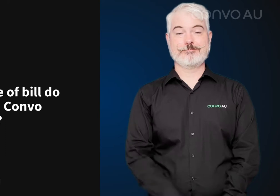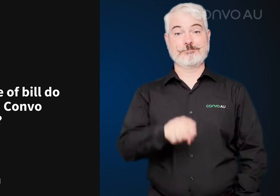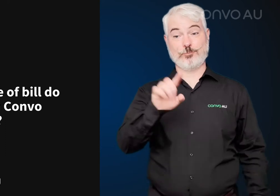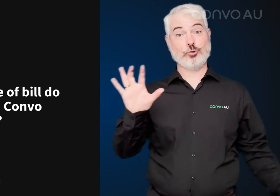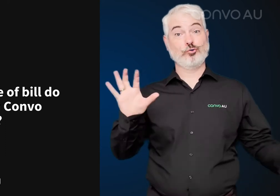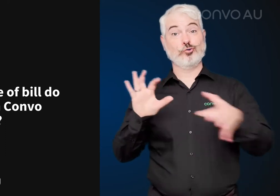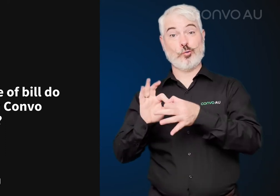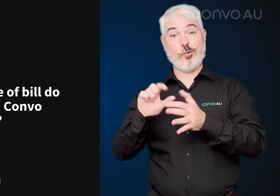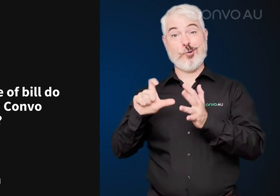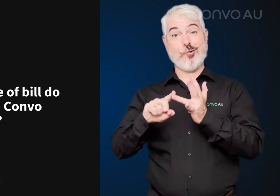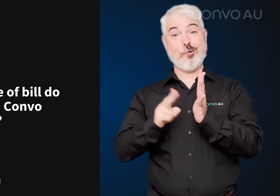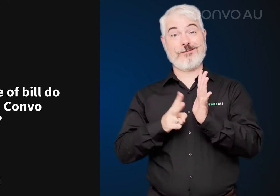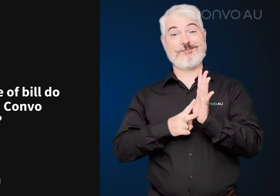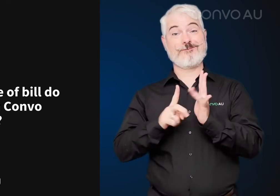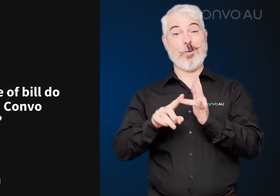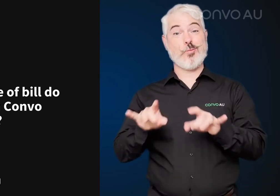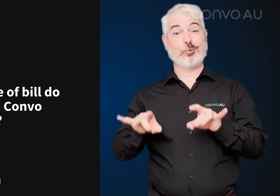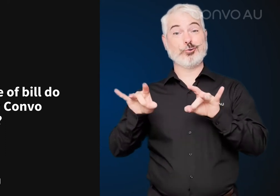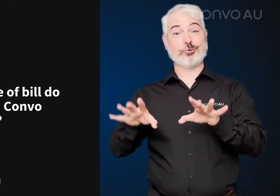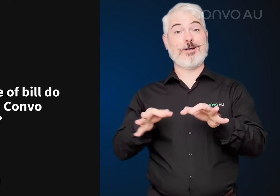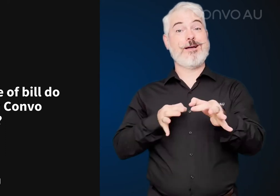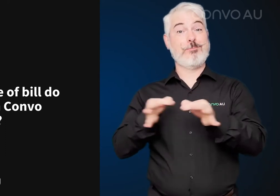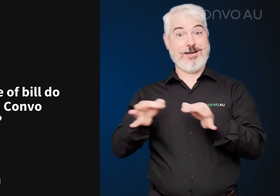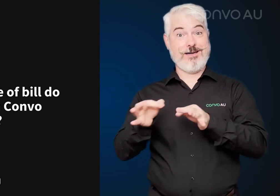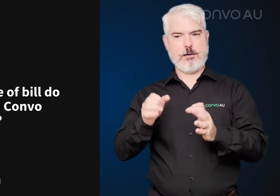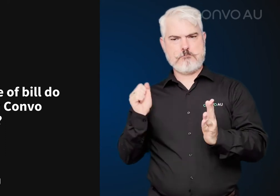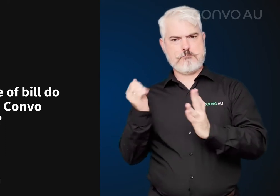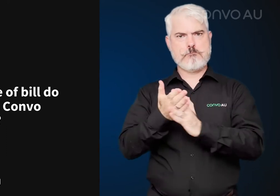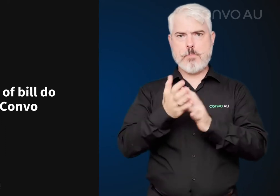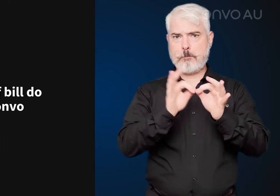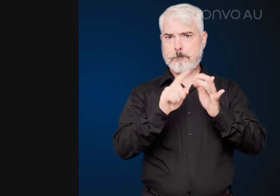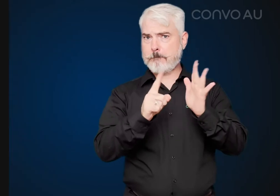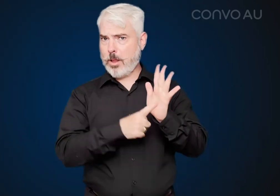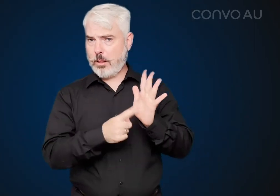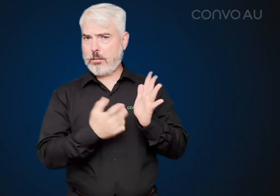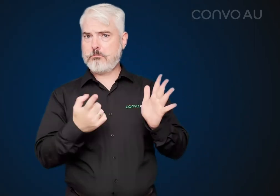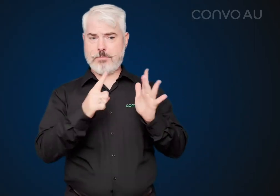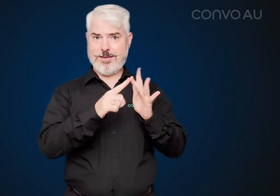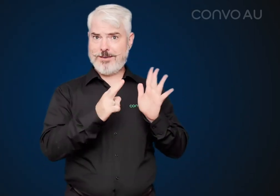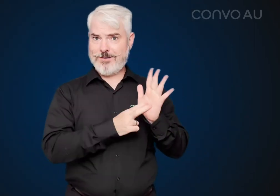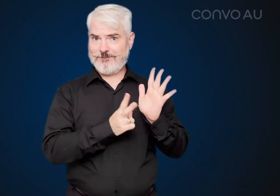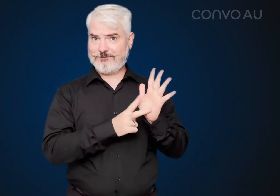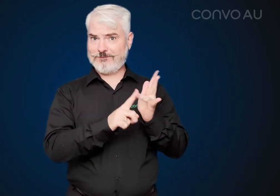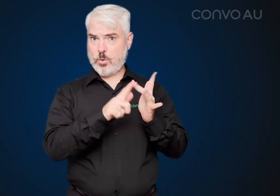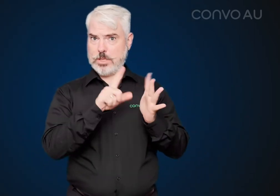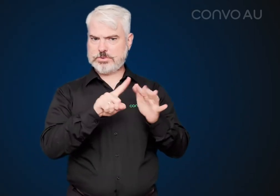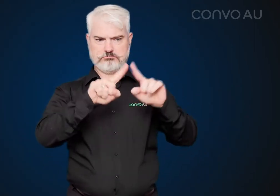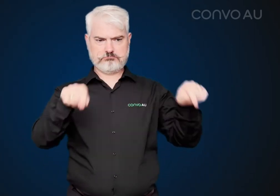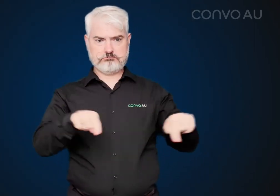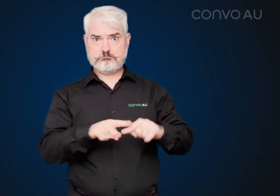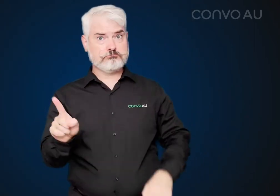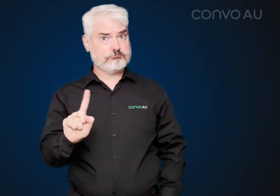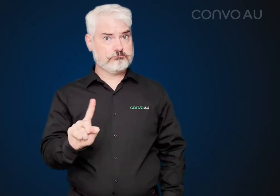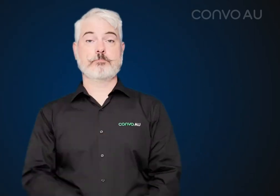Each month you will receive an invoice or bill from Convo Australia